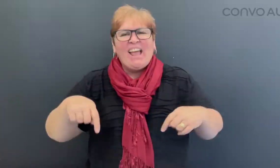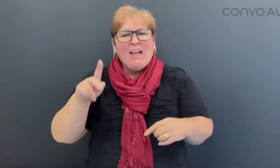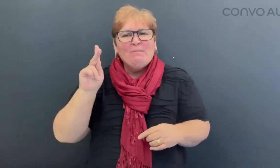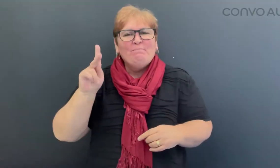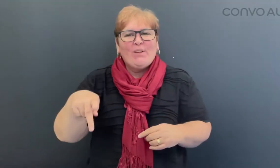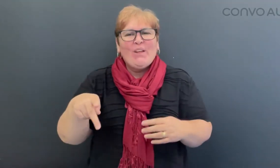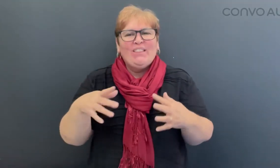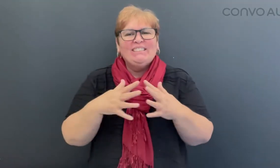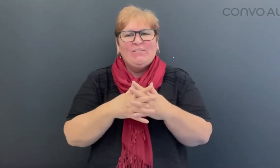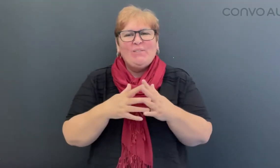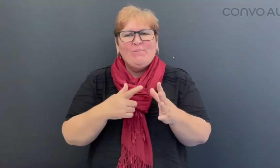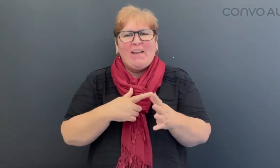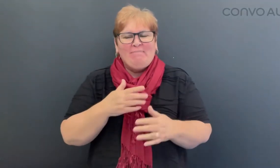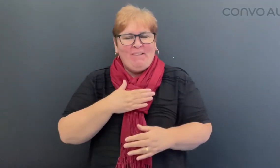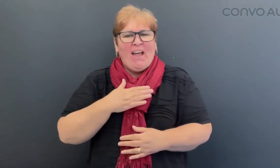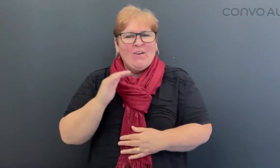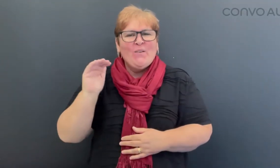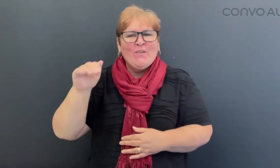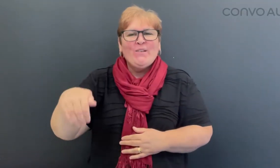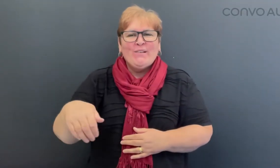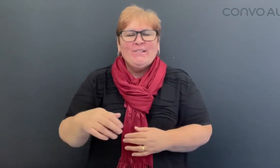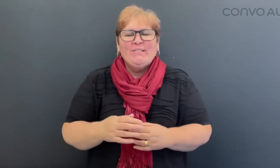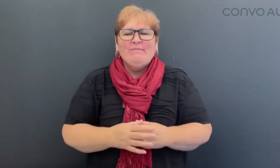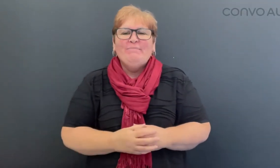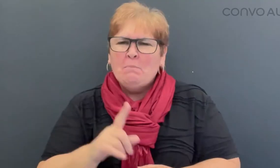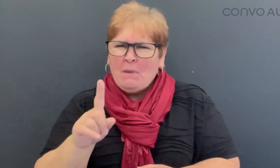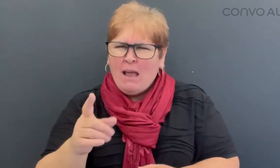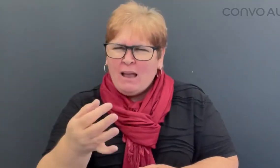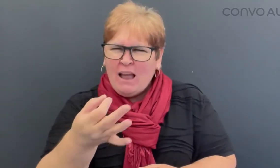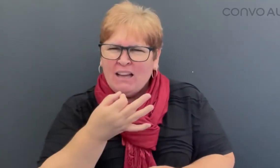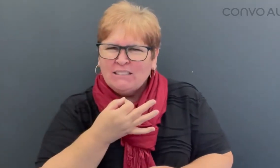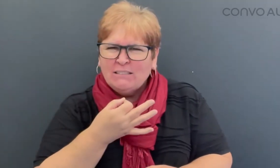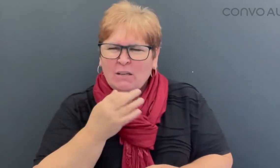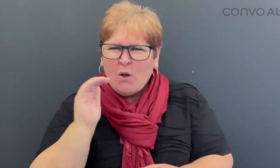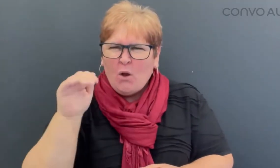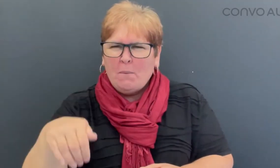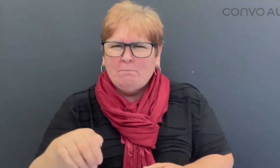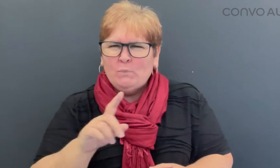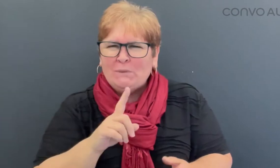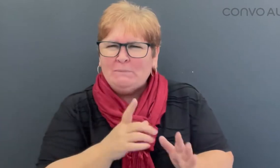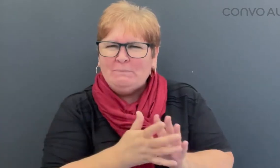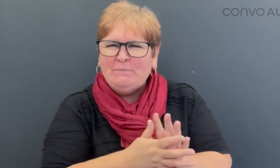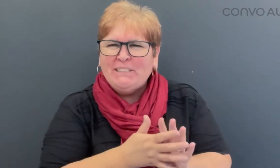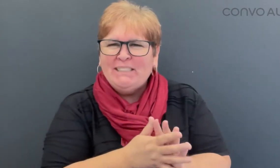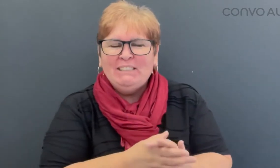Perth, WA is where my home is. But, if you ask what "home" means to me...